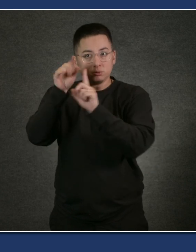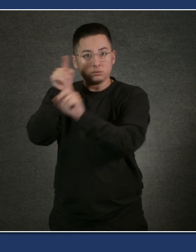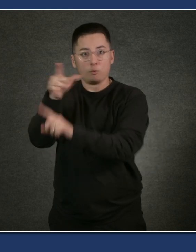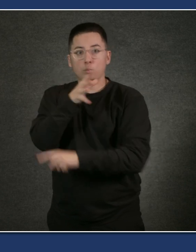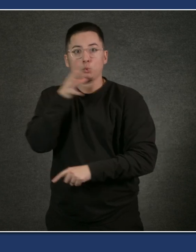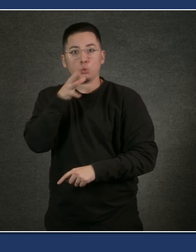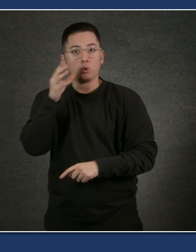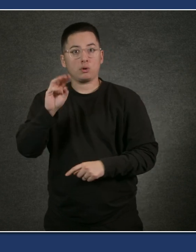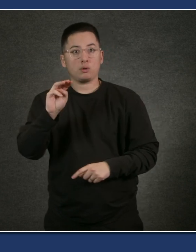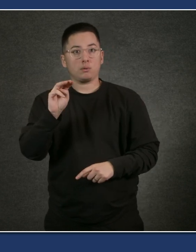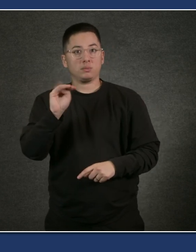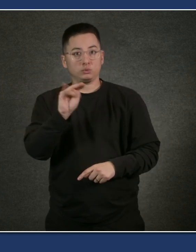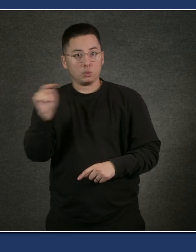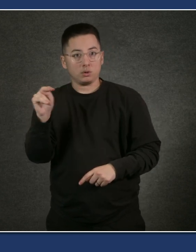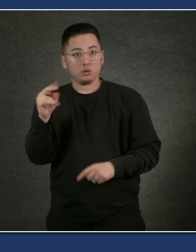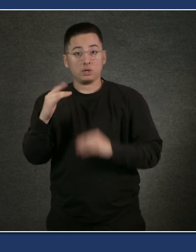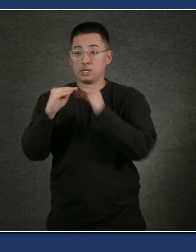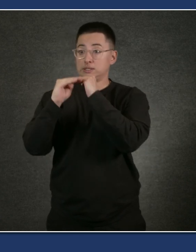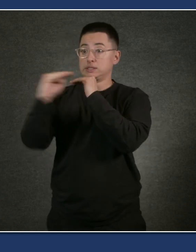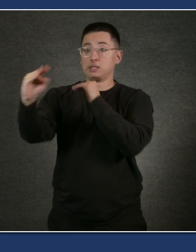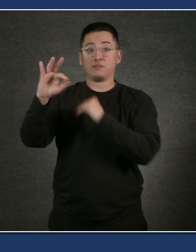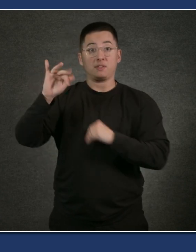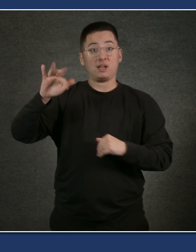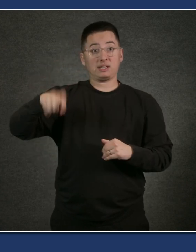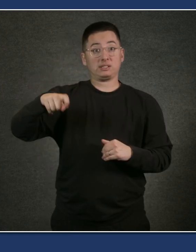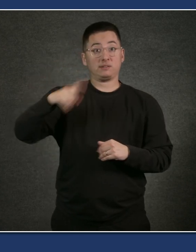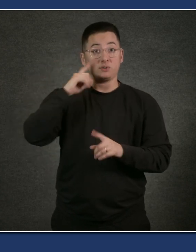the consistency of need for DHS transportation